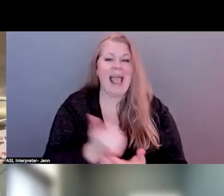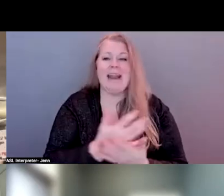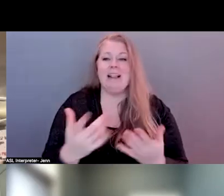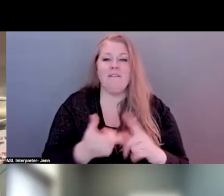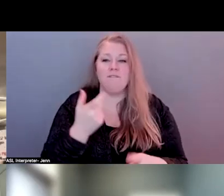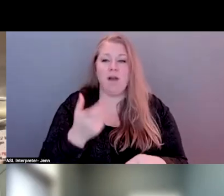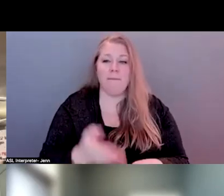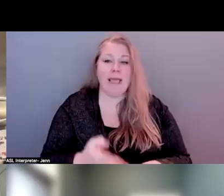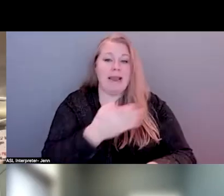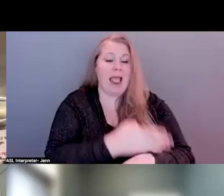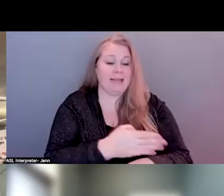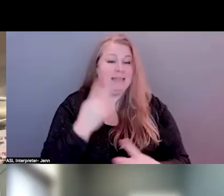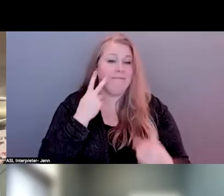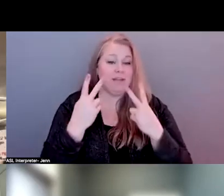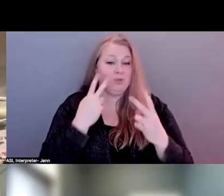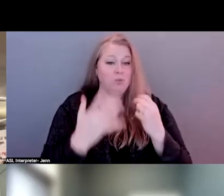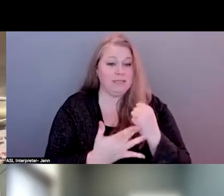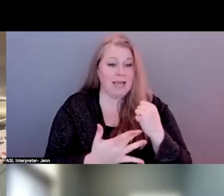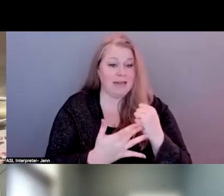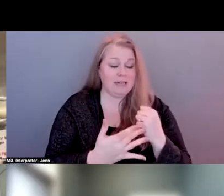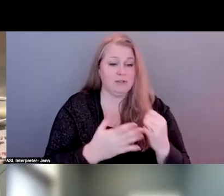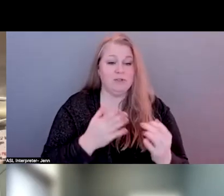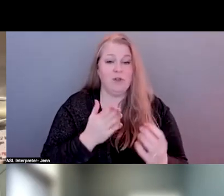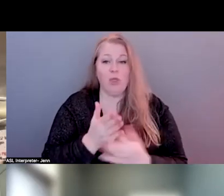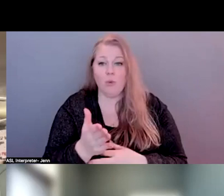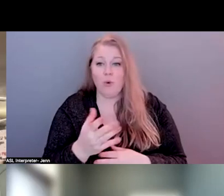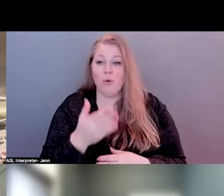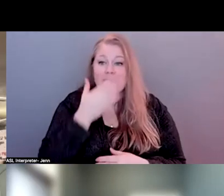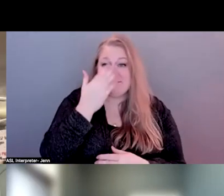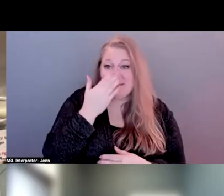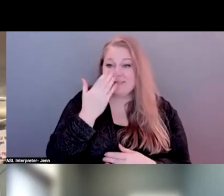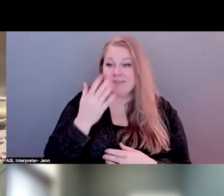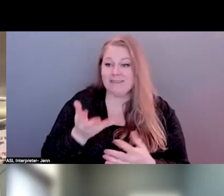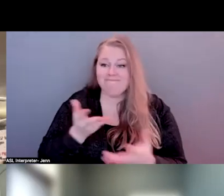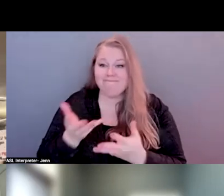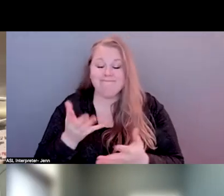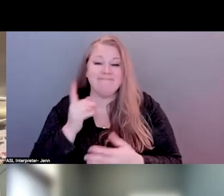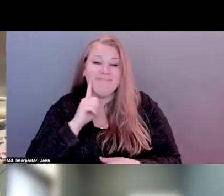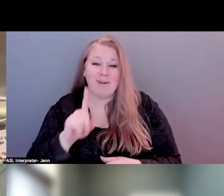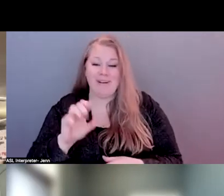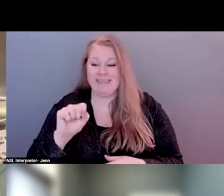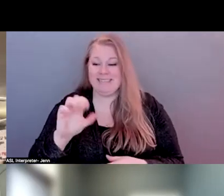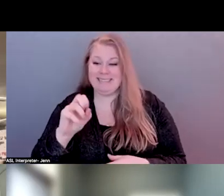visual technologies right through olfactory engagement for scent immersive technologies.